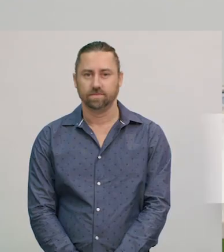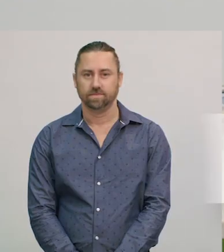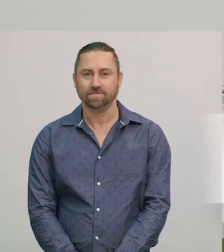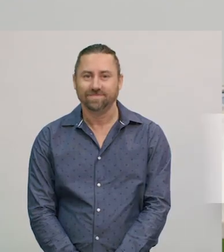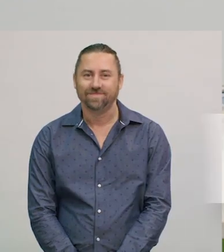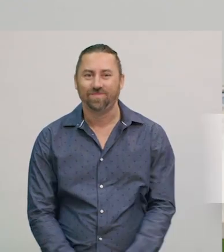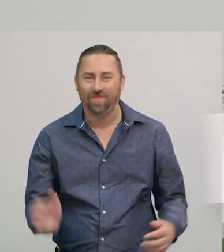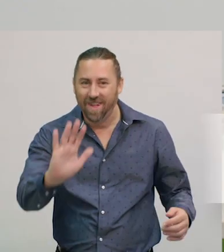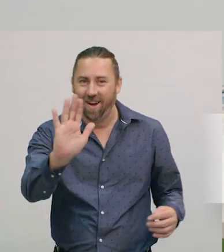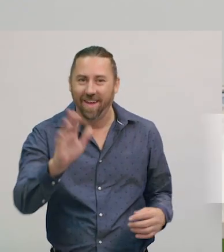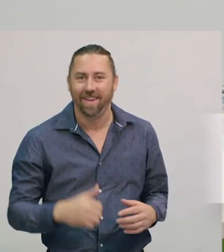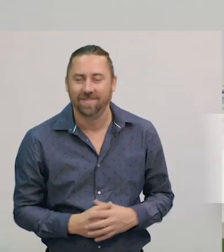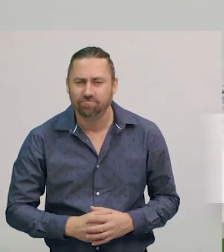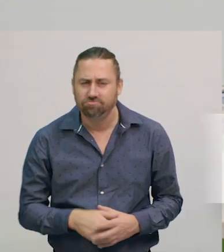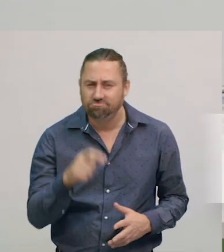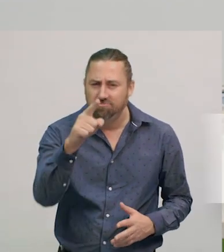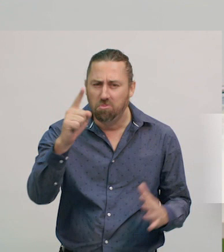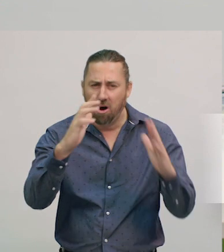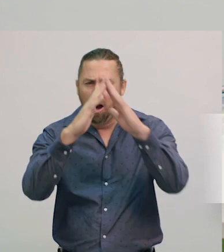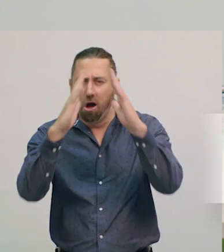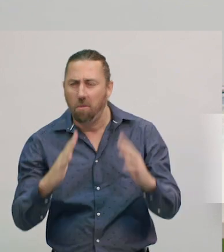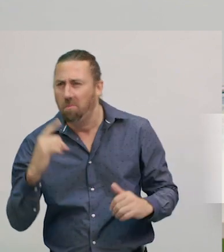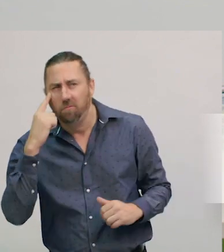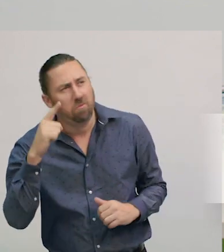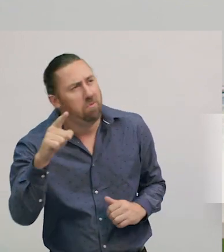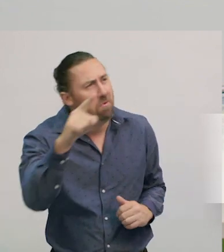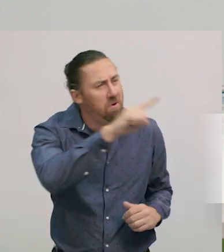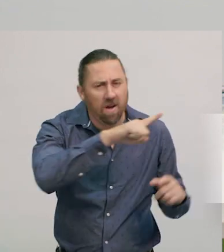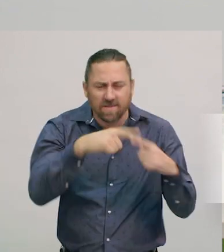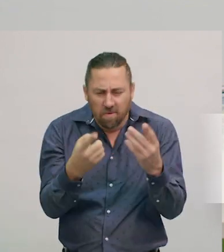Hi. Your house is probably made of lots of different materials.